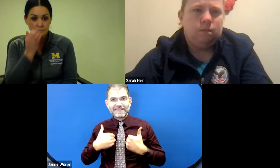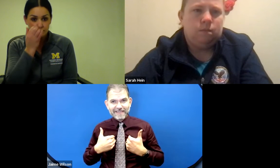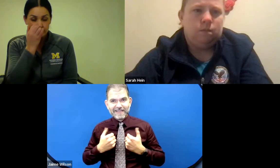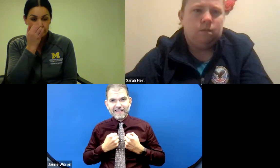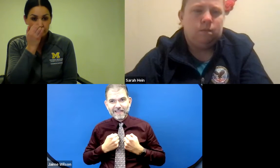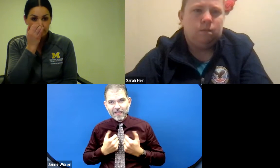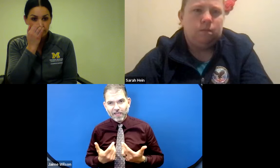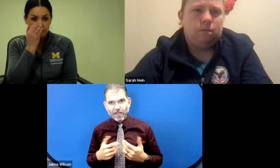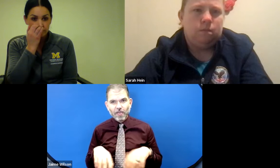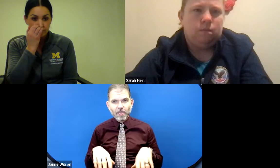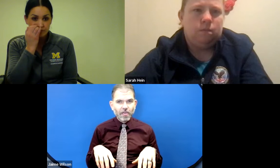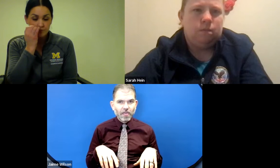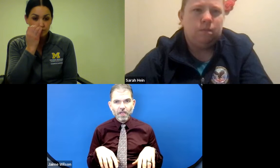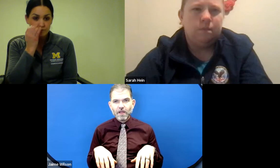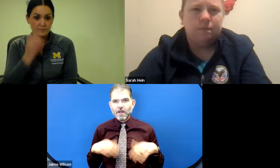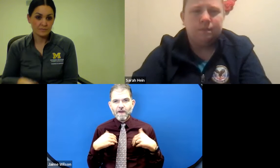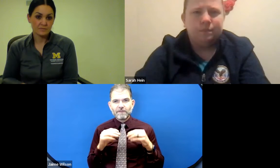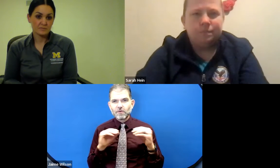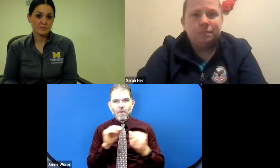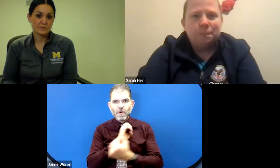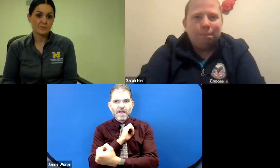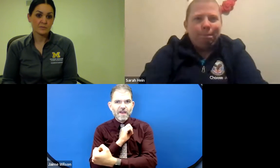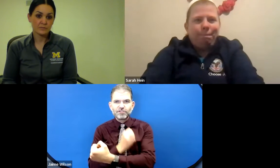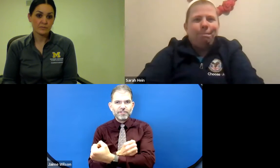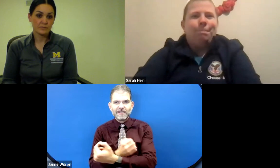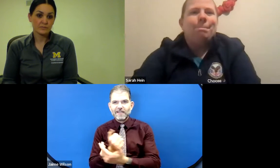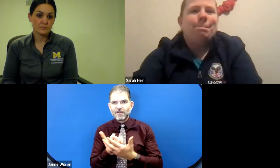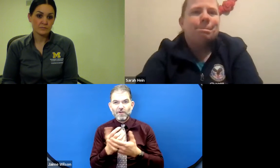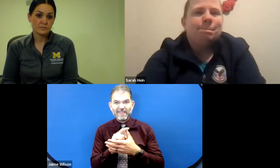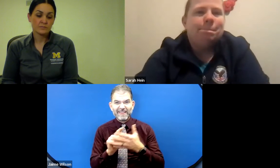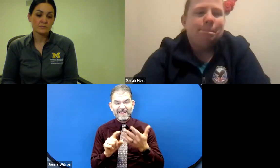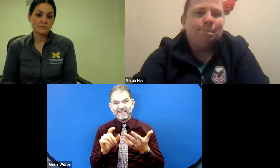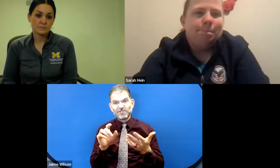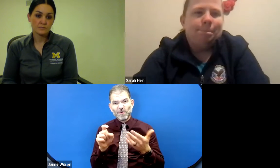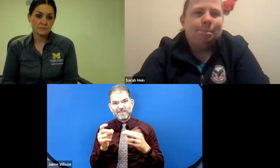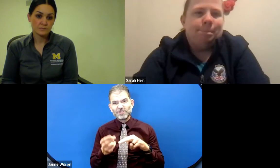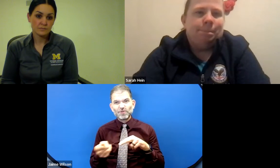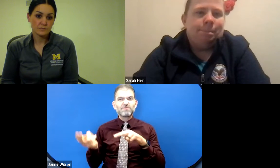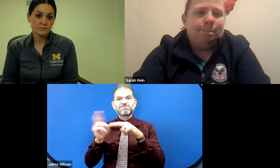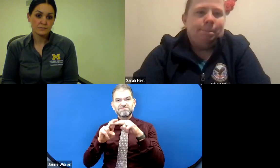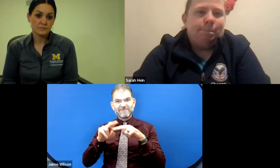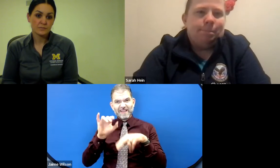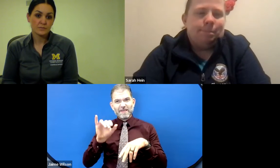ASL Interpreter: and a lower red blood sound count will lead to fatigue. ASL Interpreter: right, and that lack of energy.